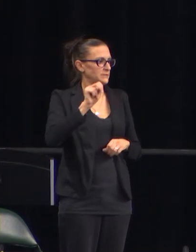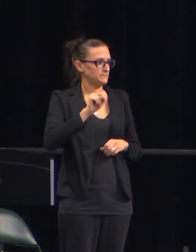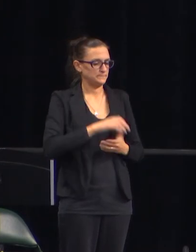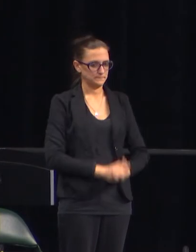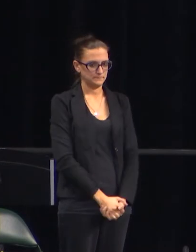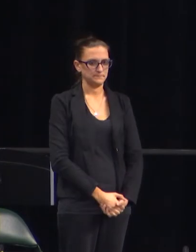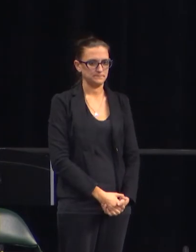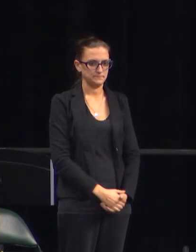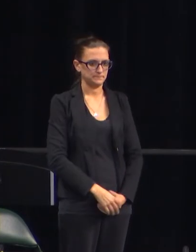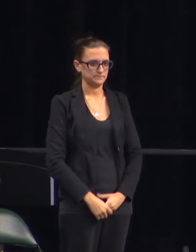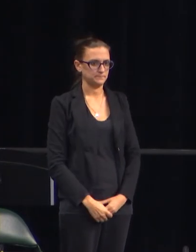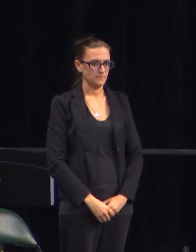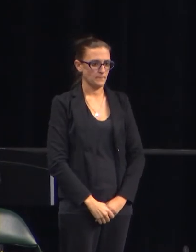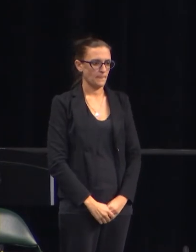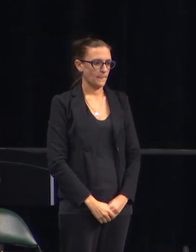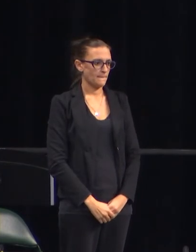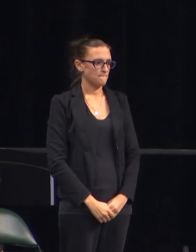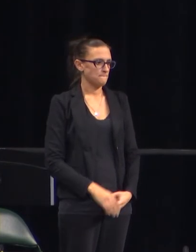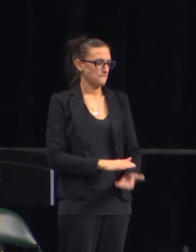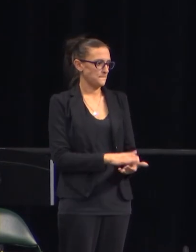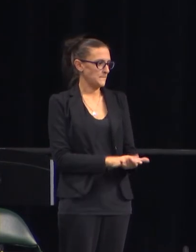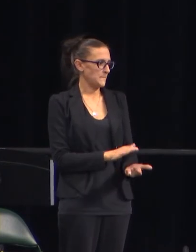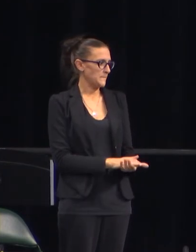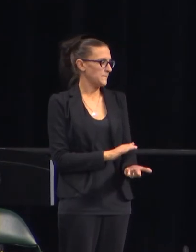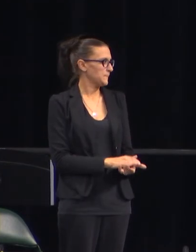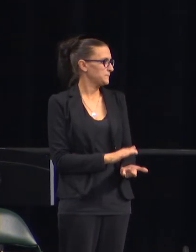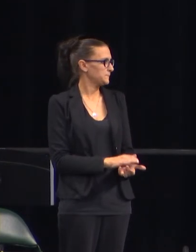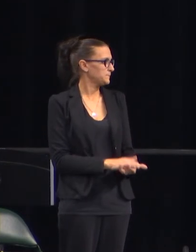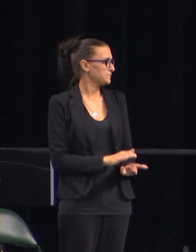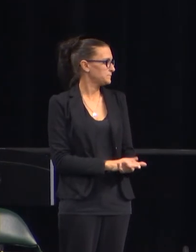(audience applauding) Please be seated.